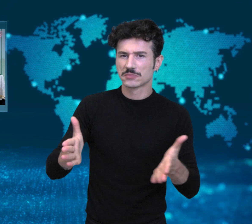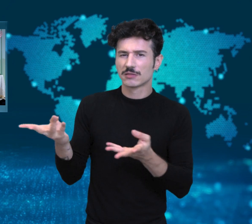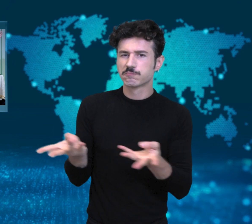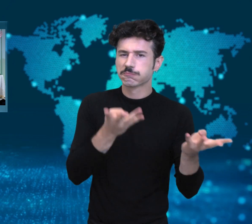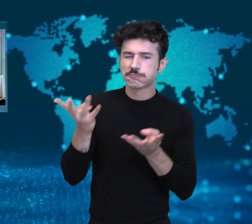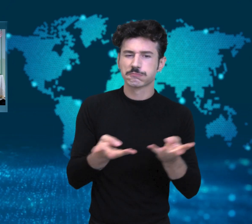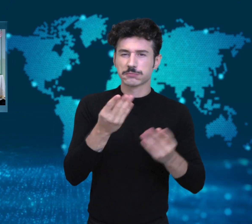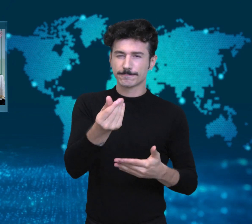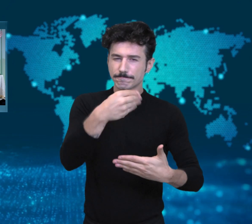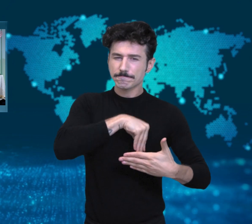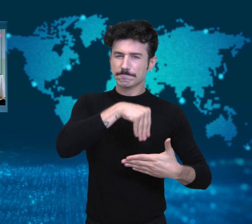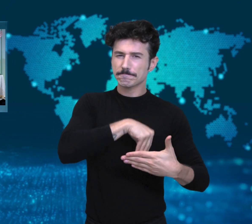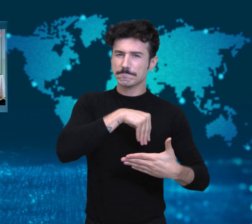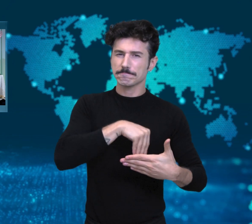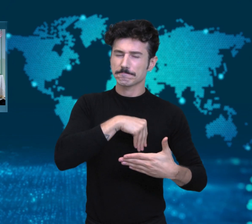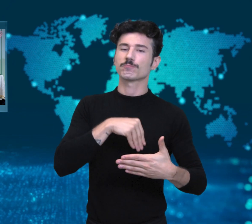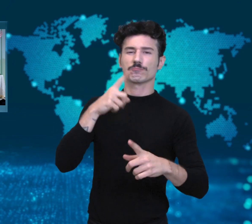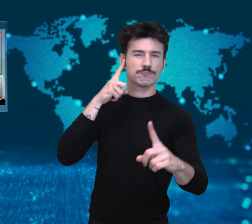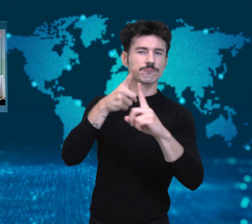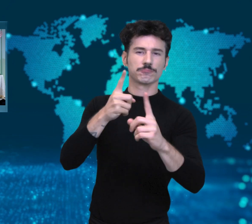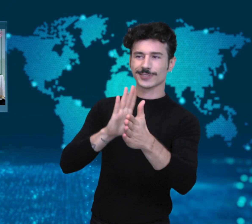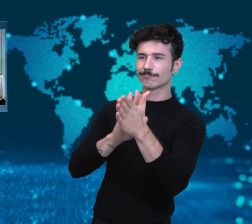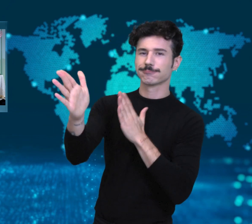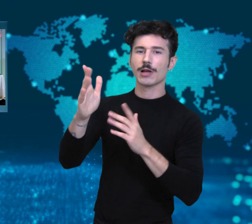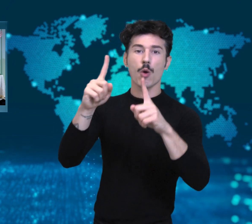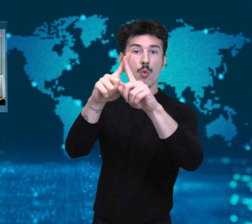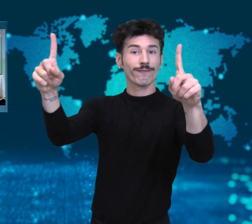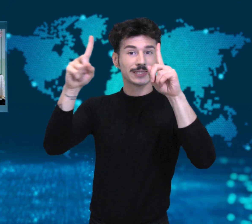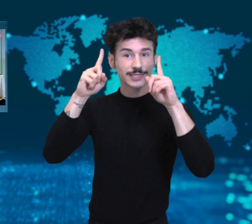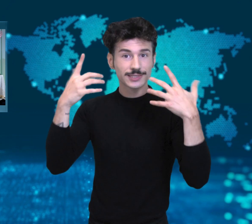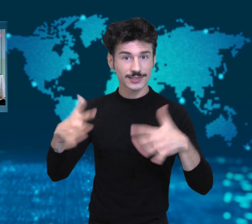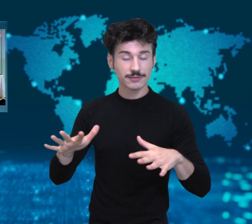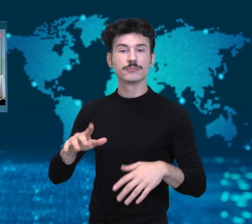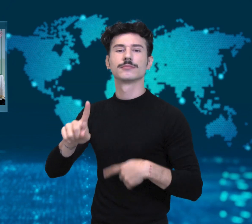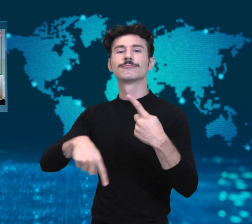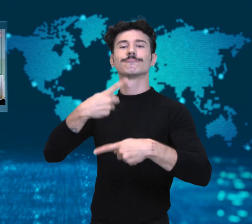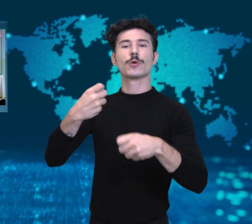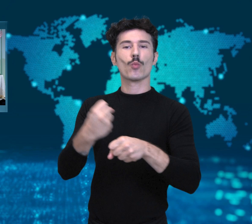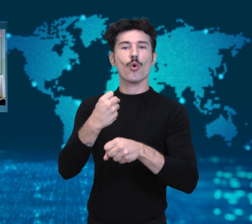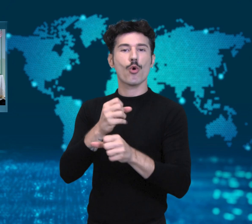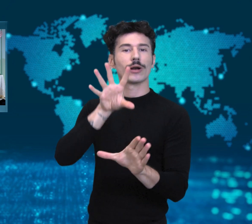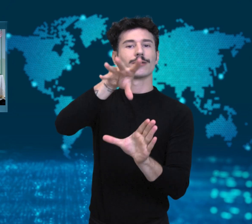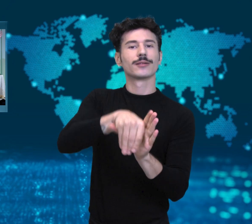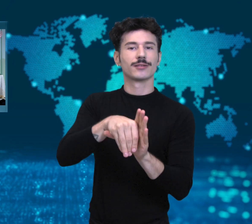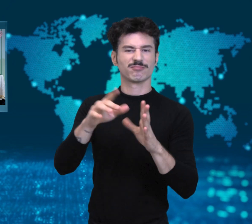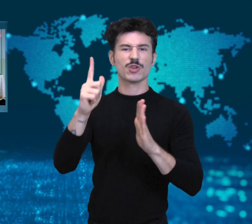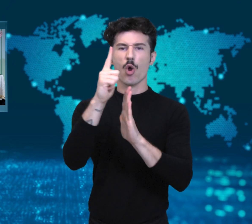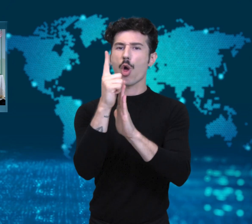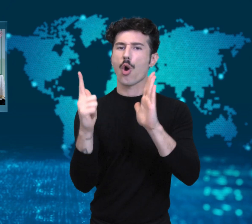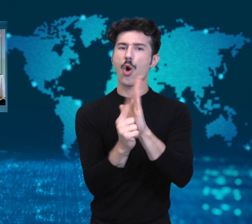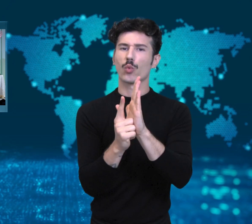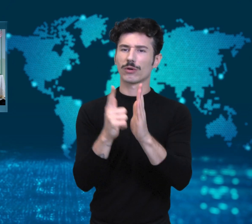and then he worked as a secretary for a Japanese lawmaker.